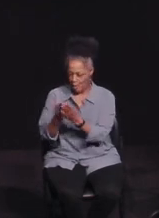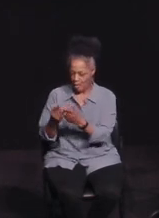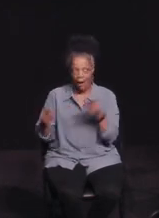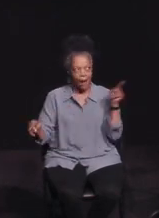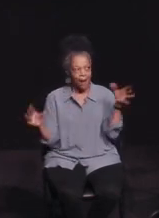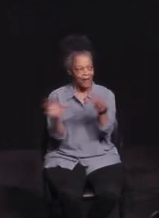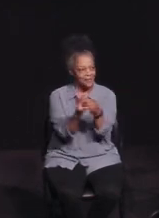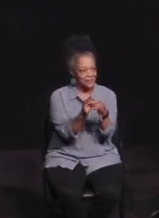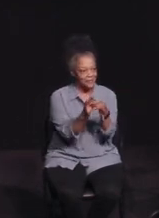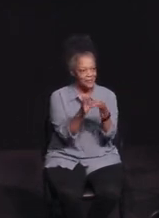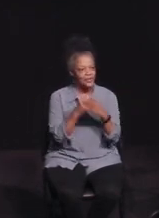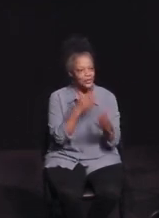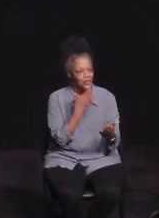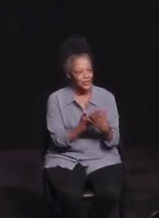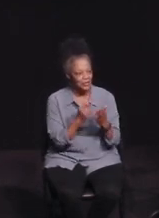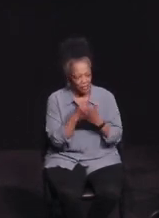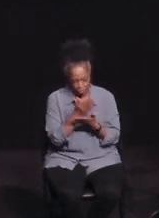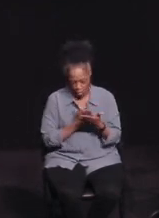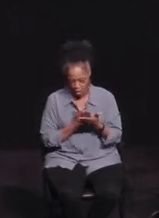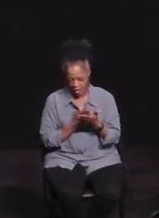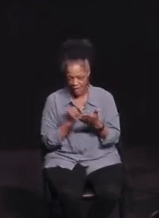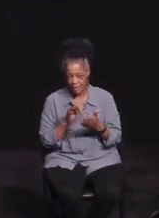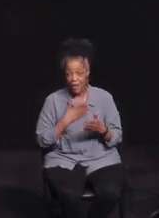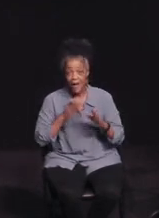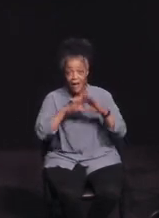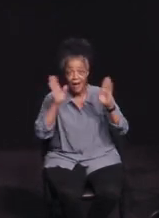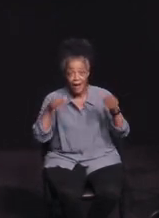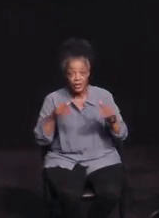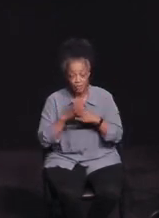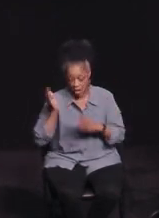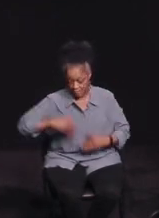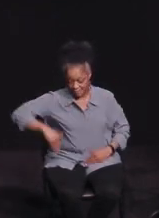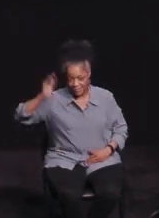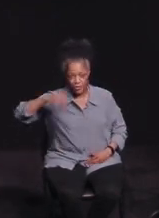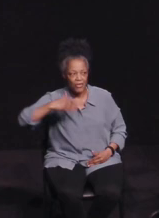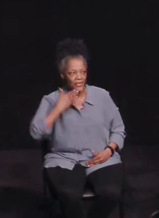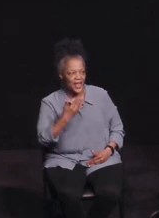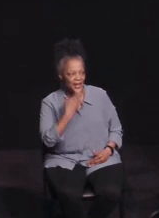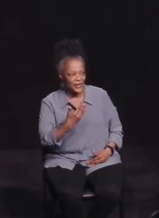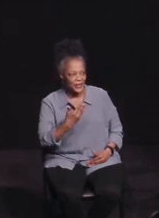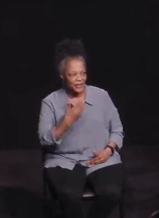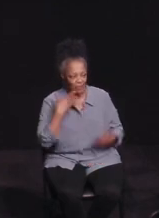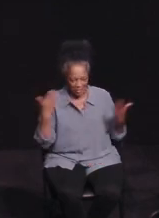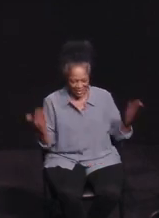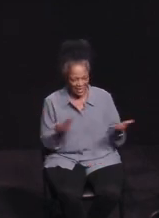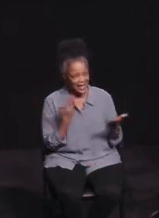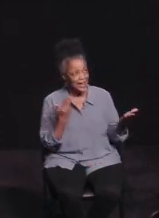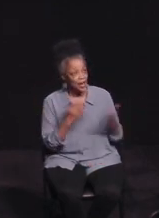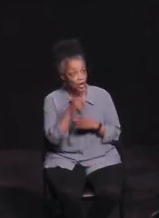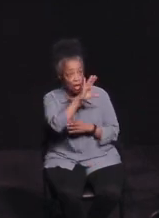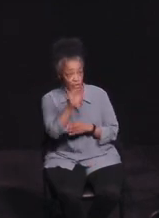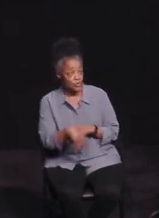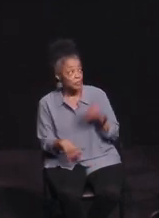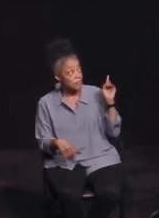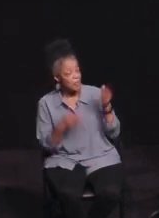those books that were part of my household and my upbringing. So thank you for being here virtually.